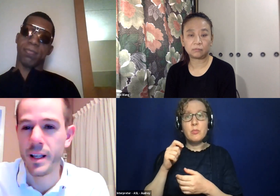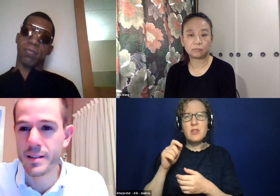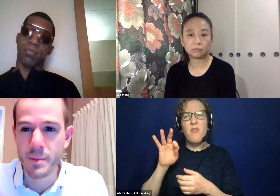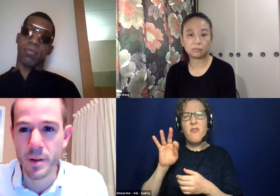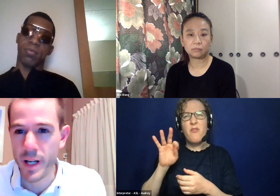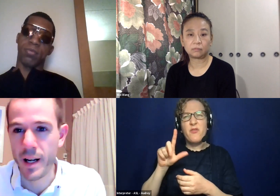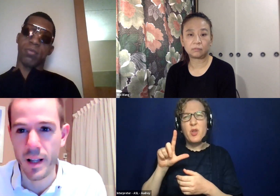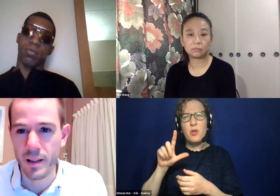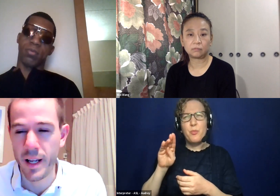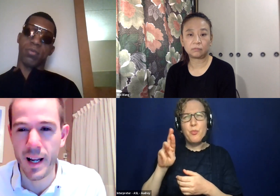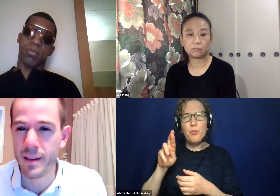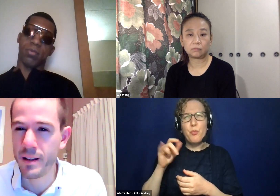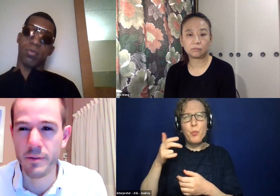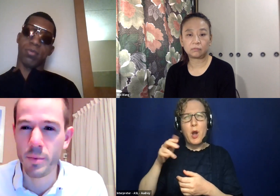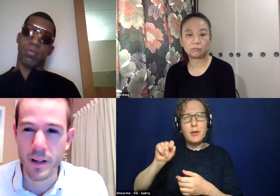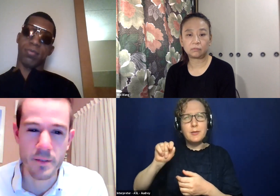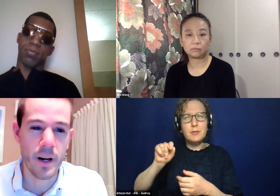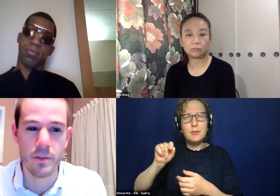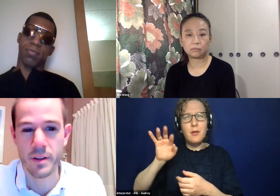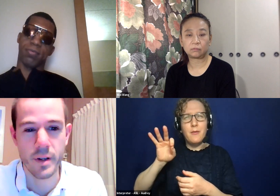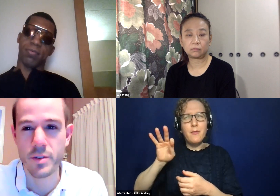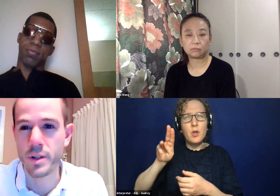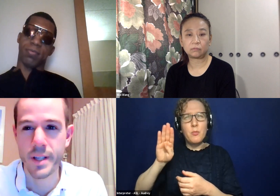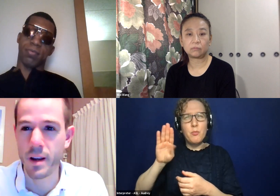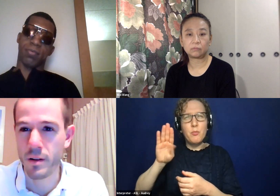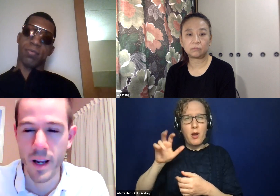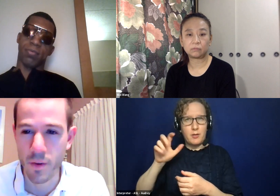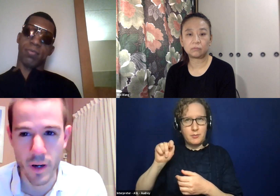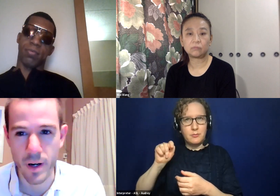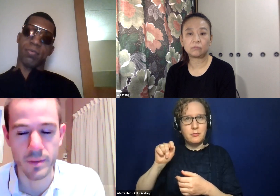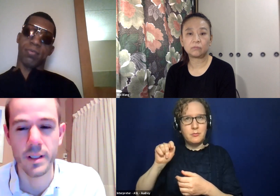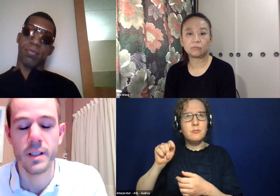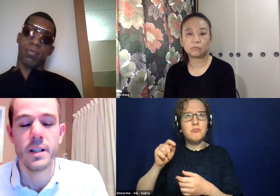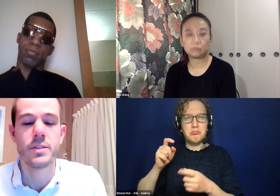it is deeply related. Like, I think Fulbright is part of Education USA or the other way around